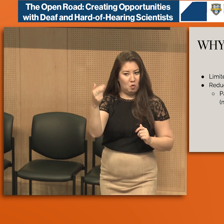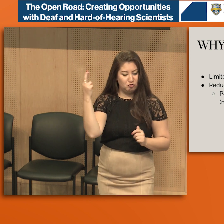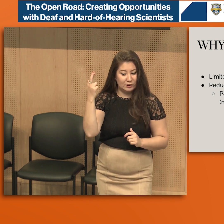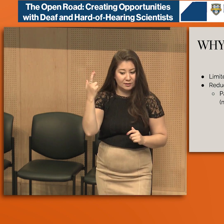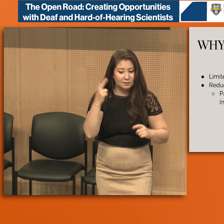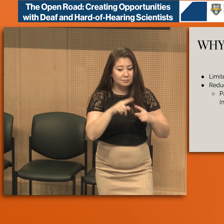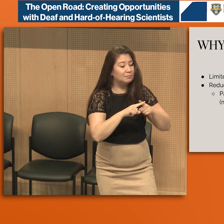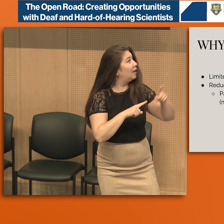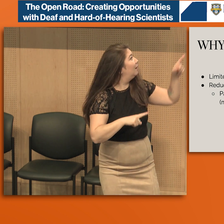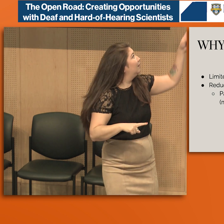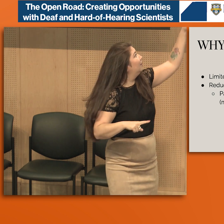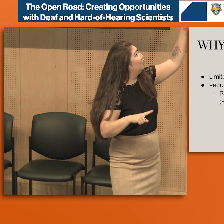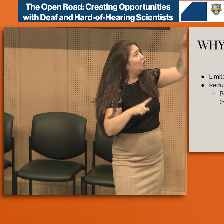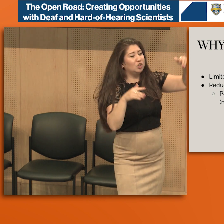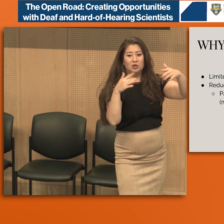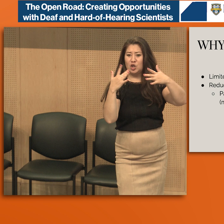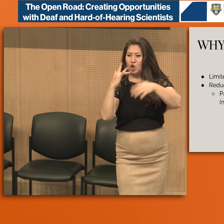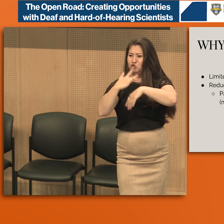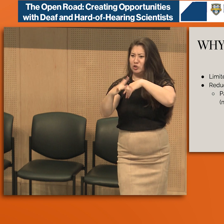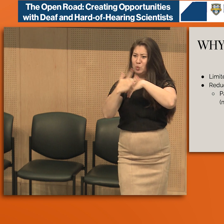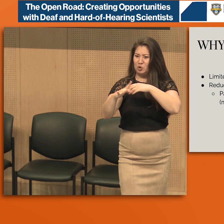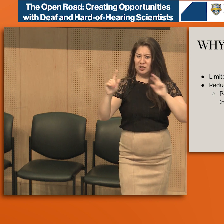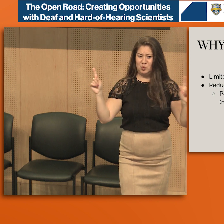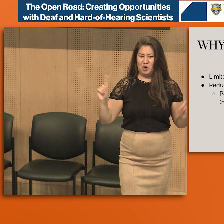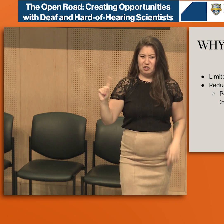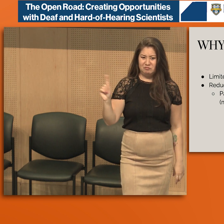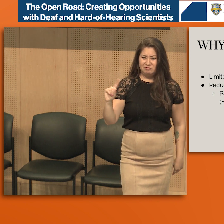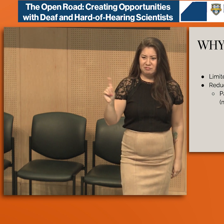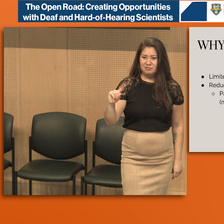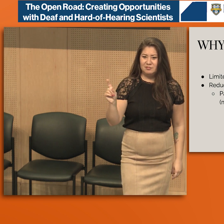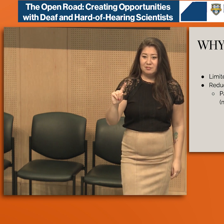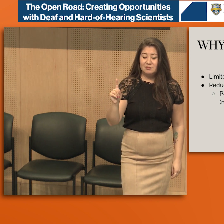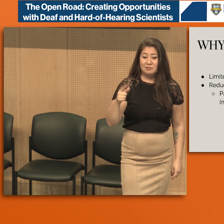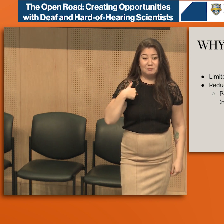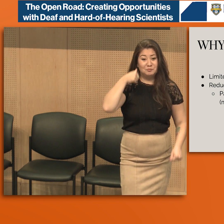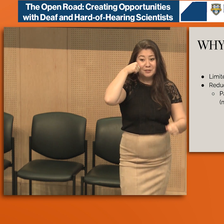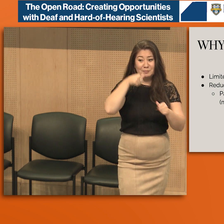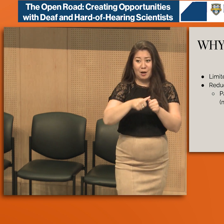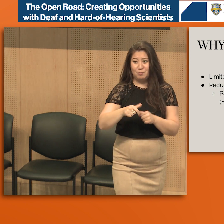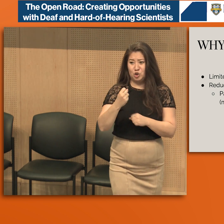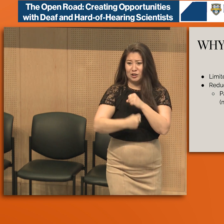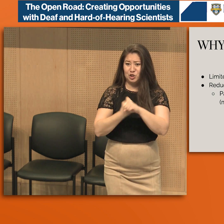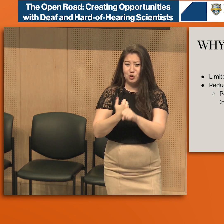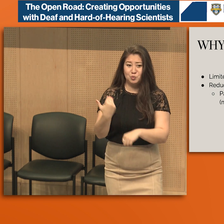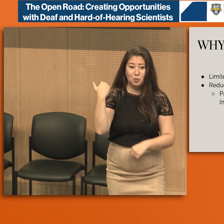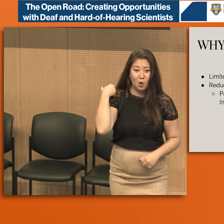I've only provided two of them here. But we have limited resources.